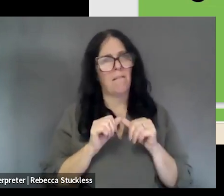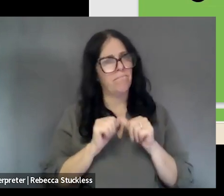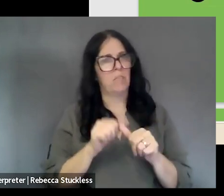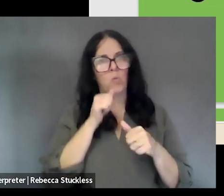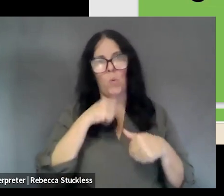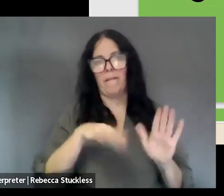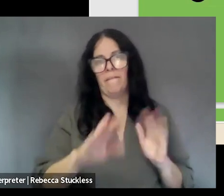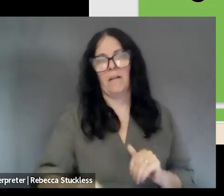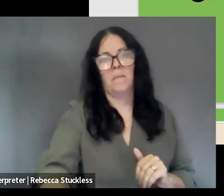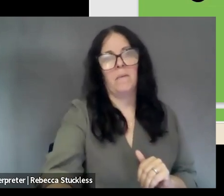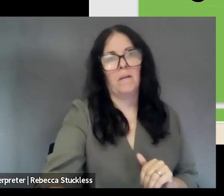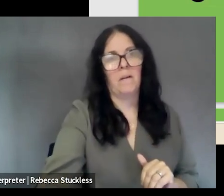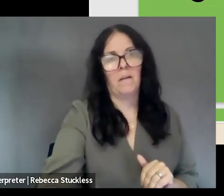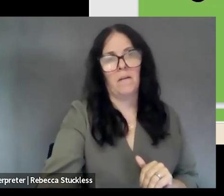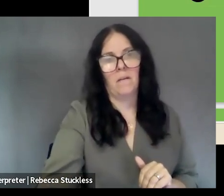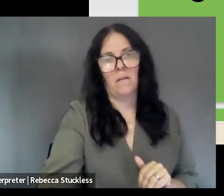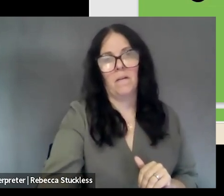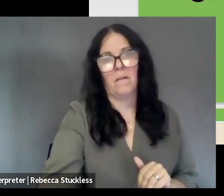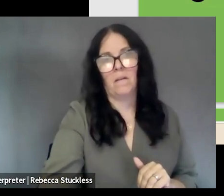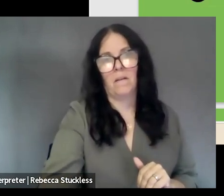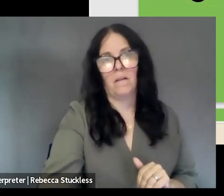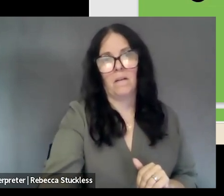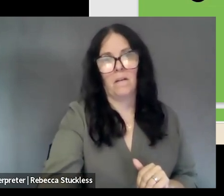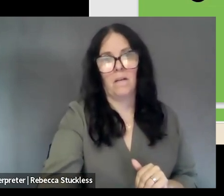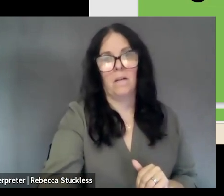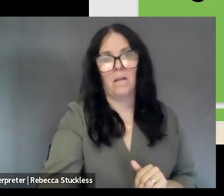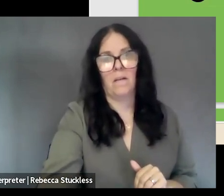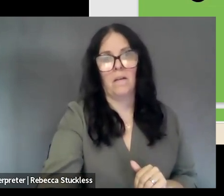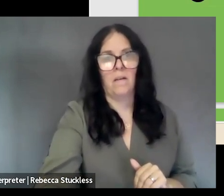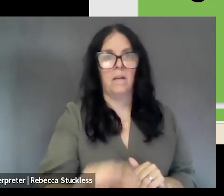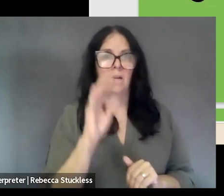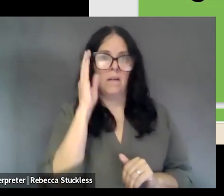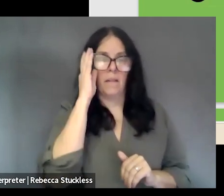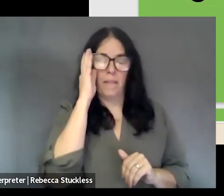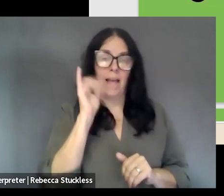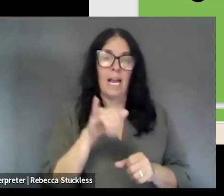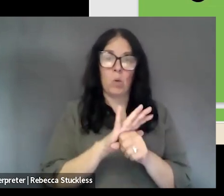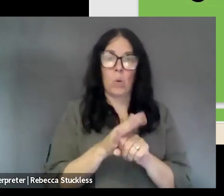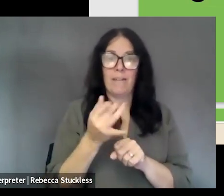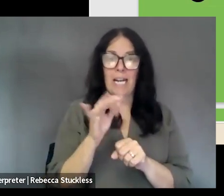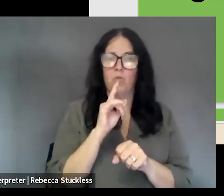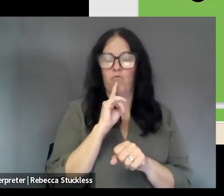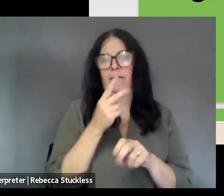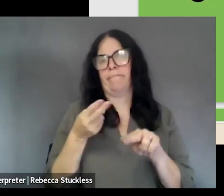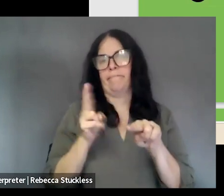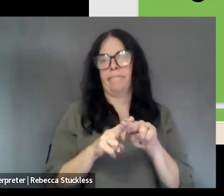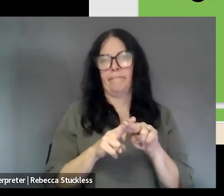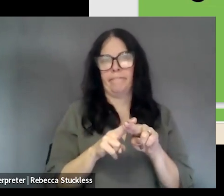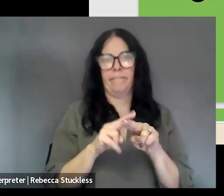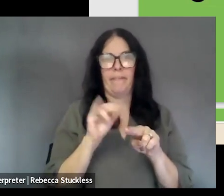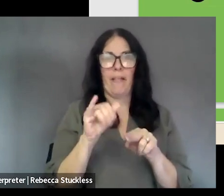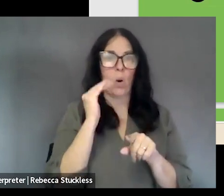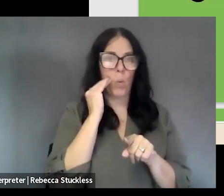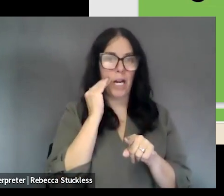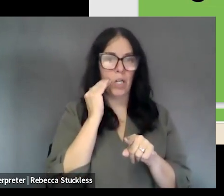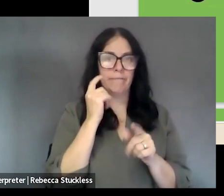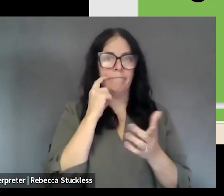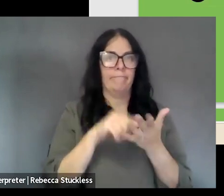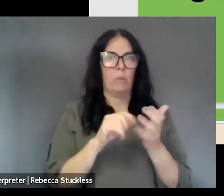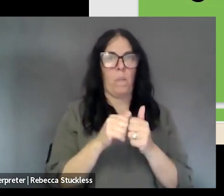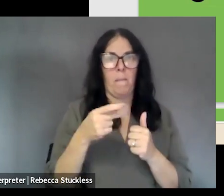COVID-19 really helped raise and bring awareness to POTS.